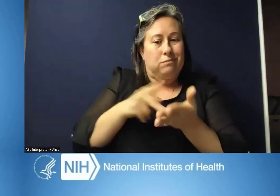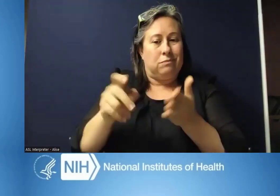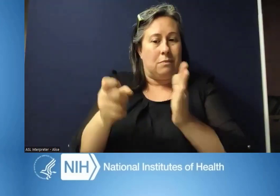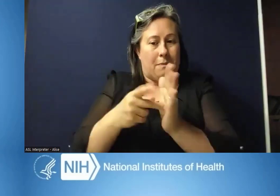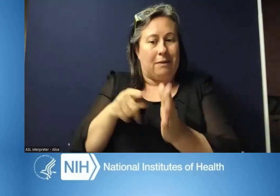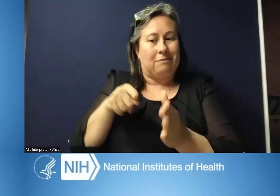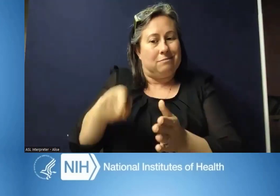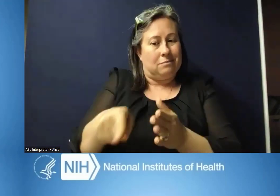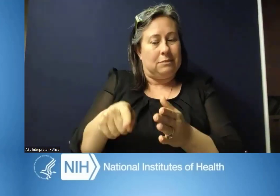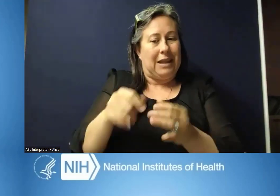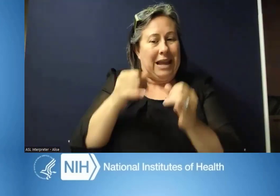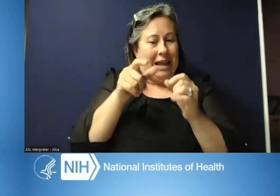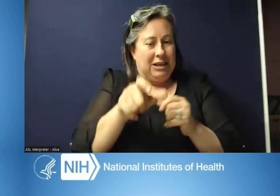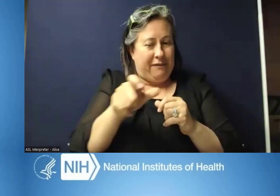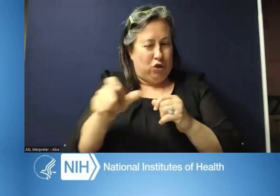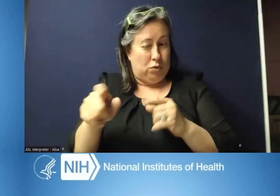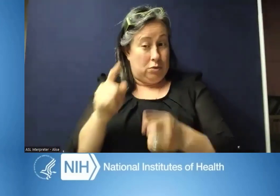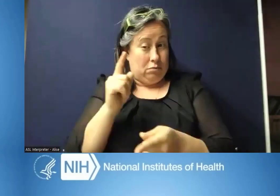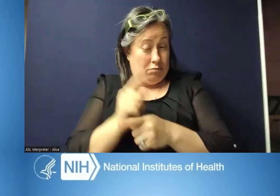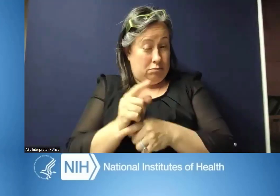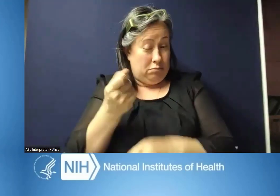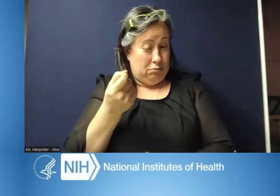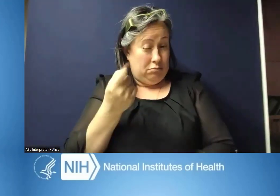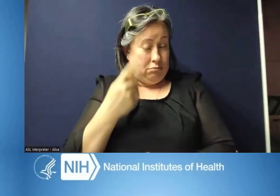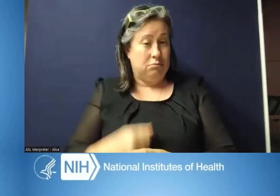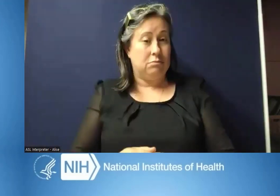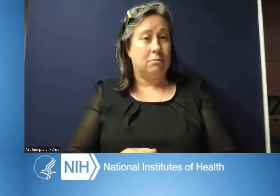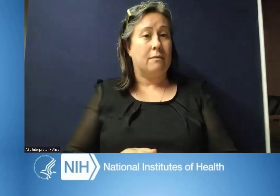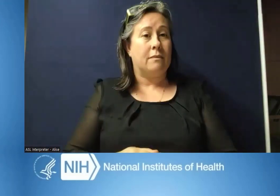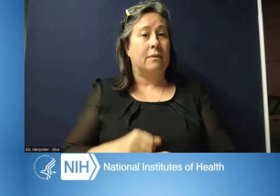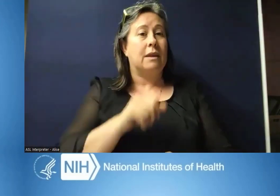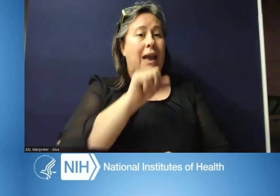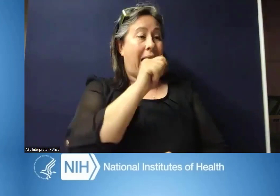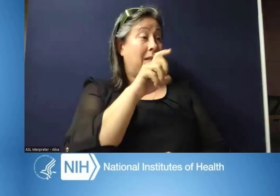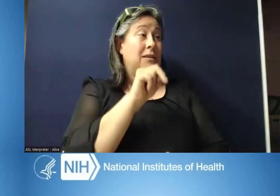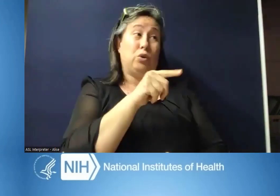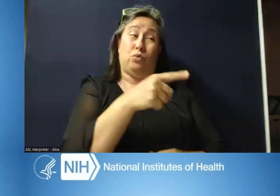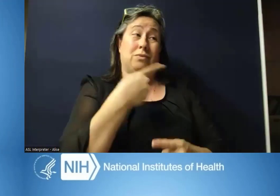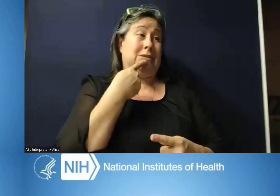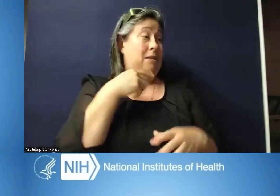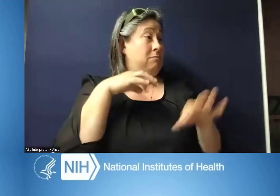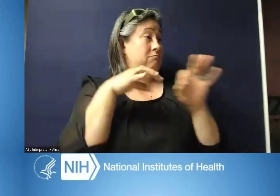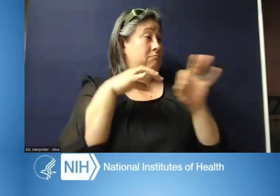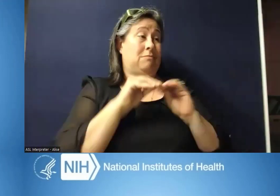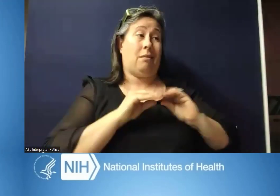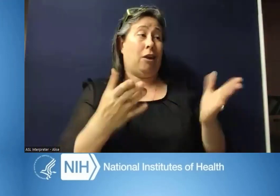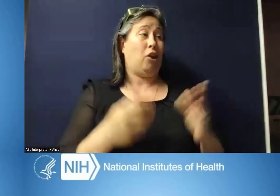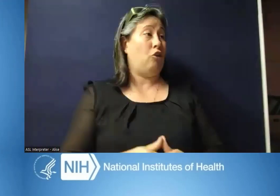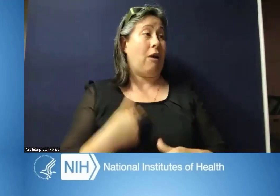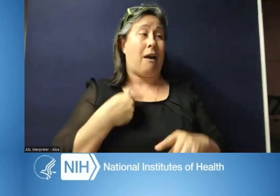Alan, did you want to add something to that? Alan Whatley: You said it really well. I truly couldn't add anything further than that.